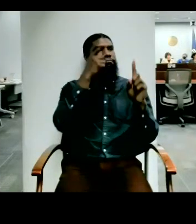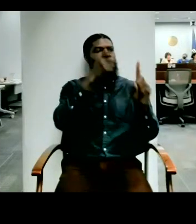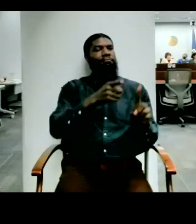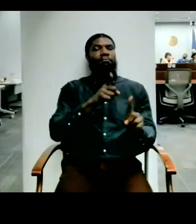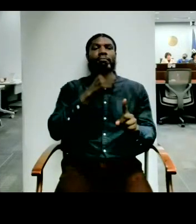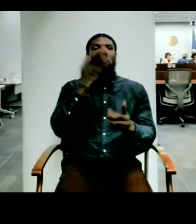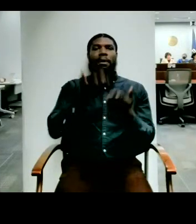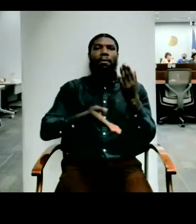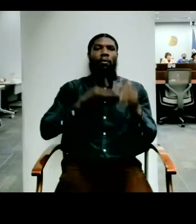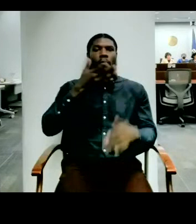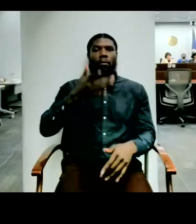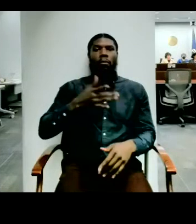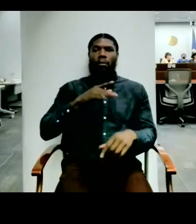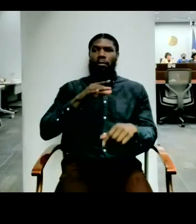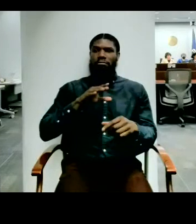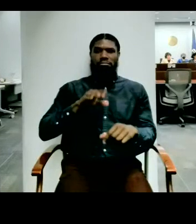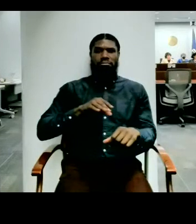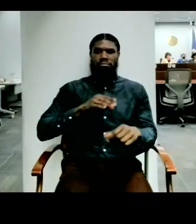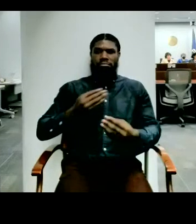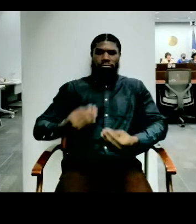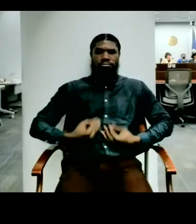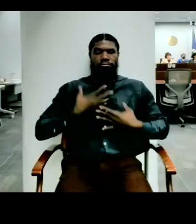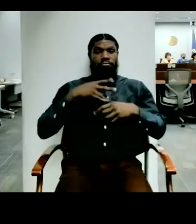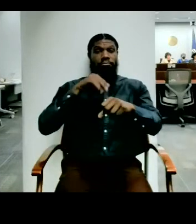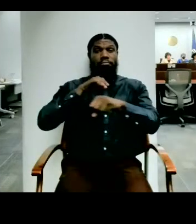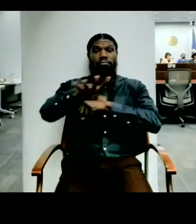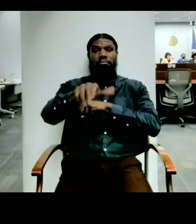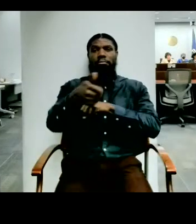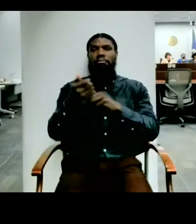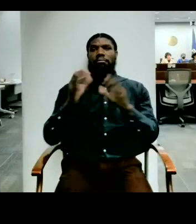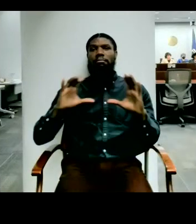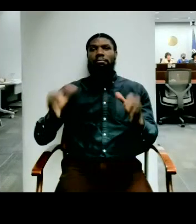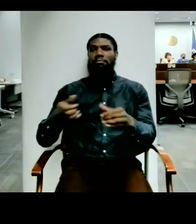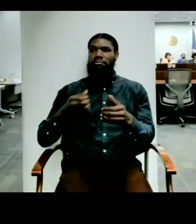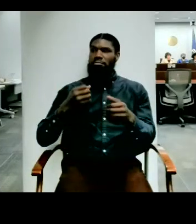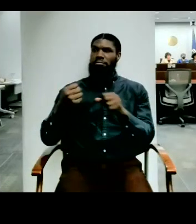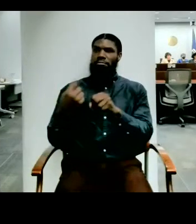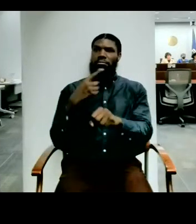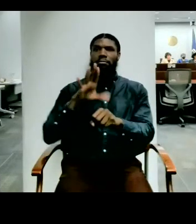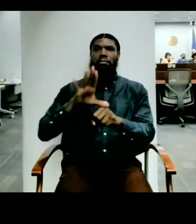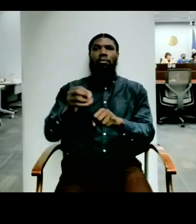to um submit their own public comments and I think as a result the end product will be